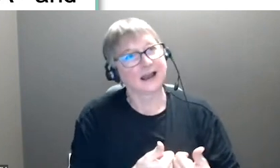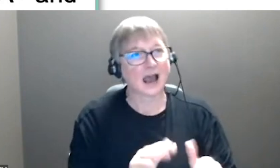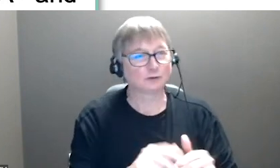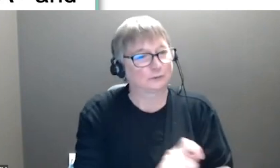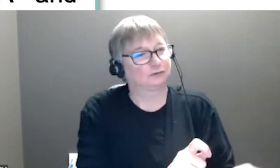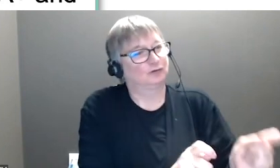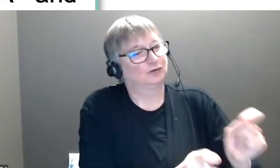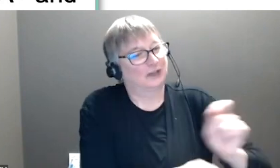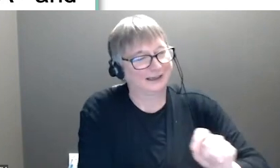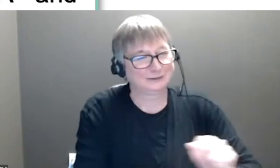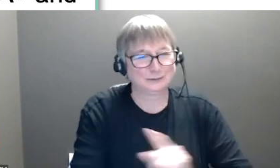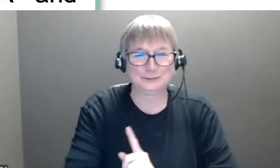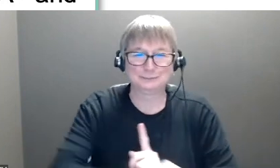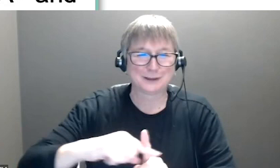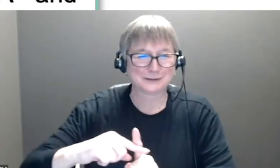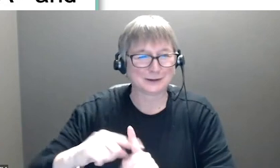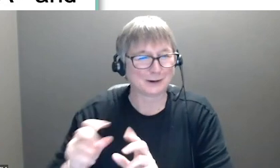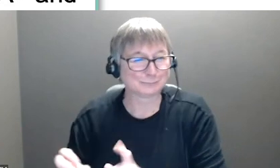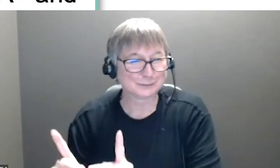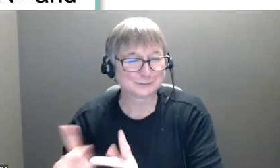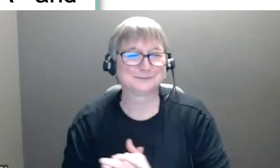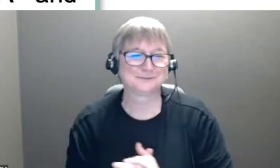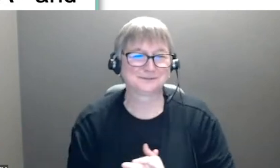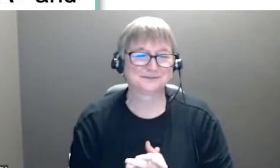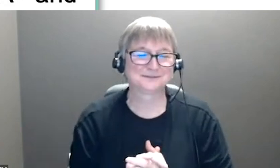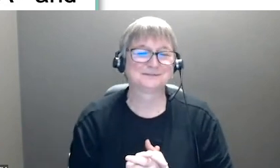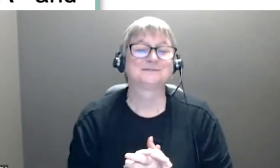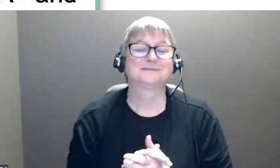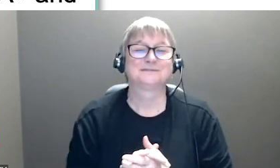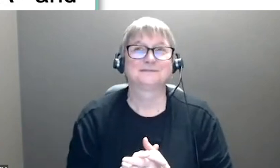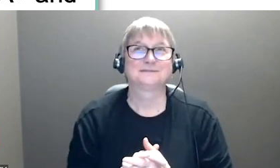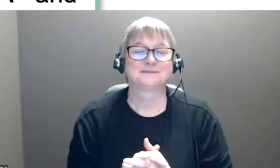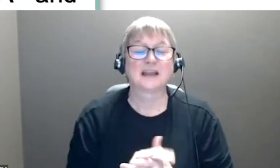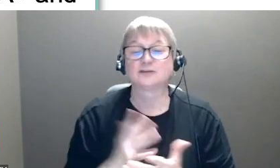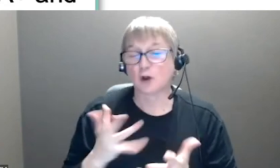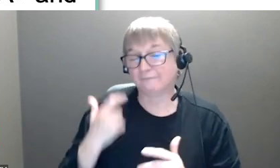So, I discussed a little bit, regarding some of the challenges around GBA+